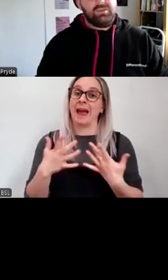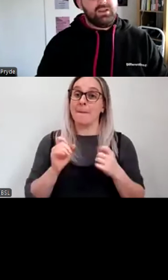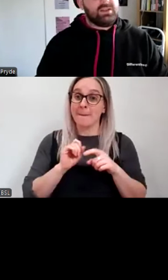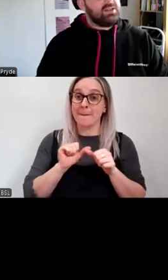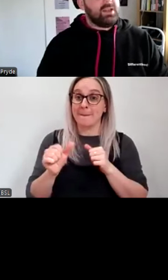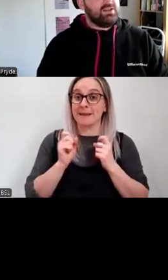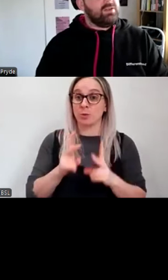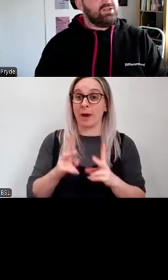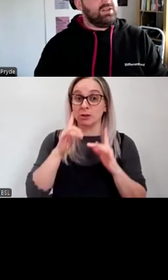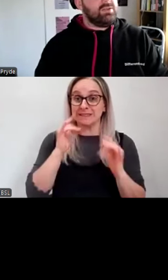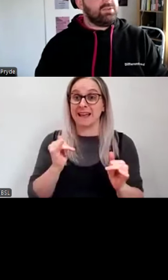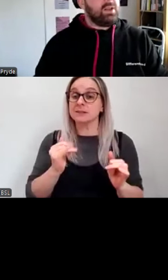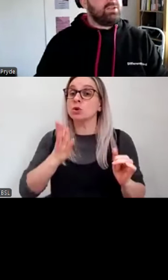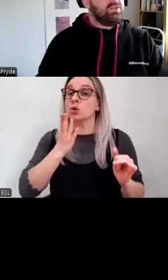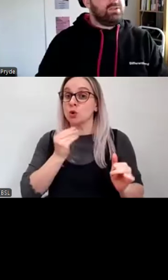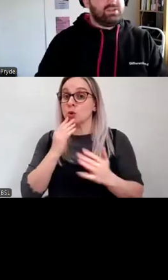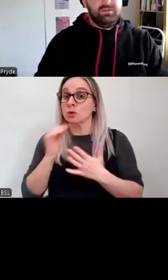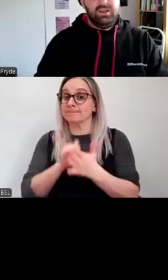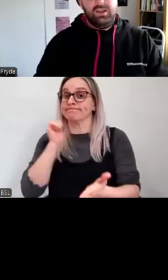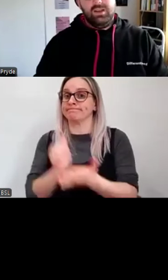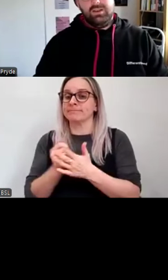some of the assistive technology that users will actually be using.